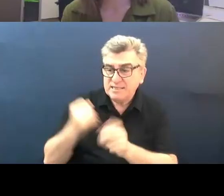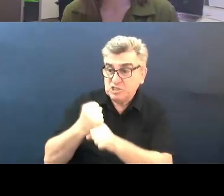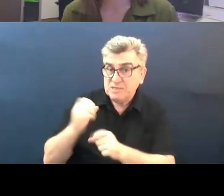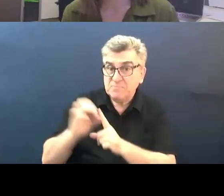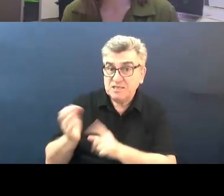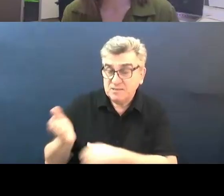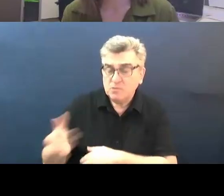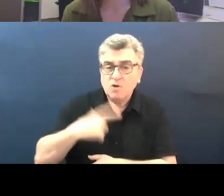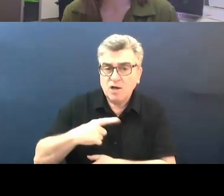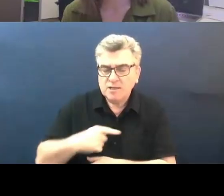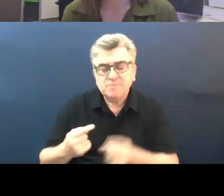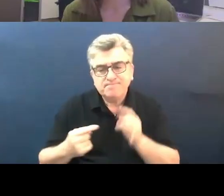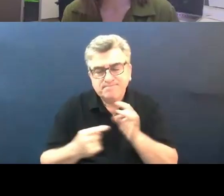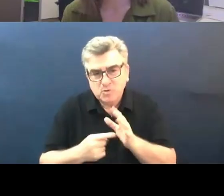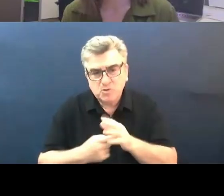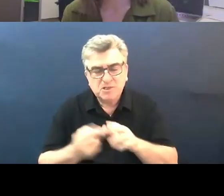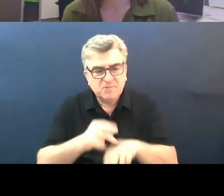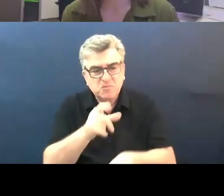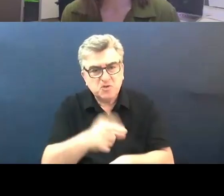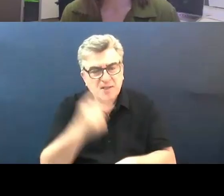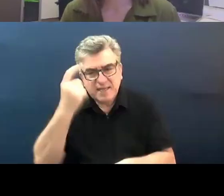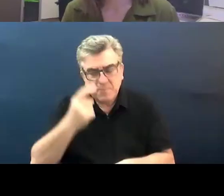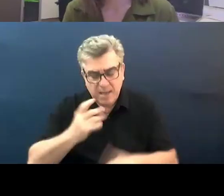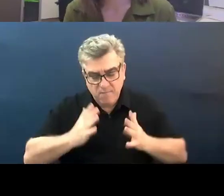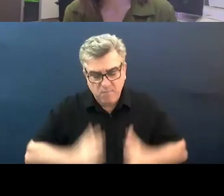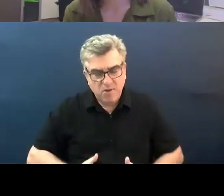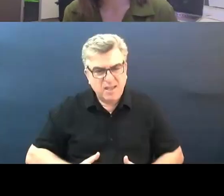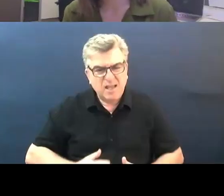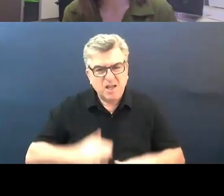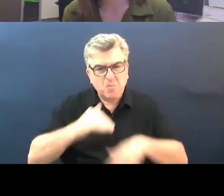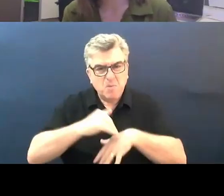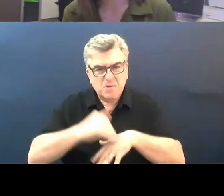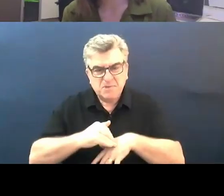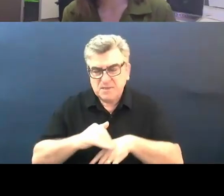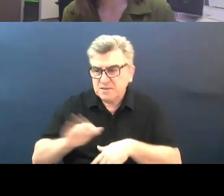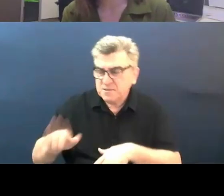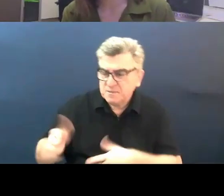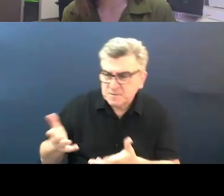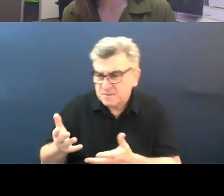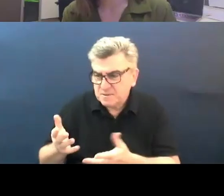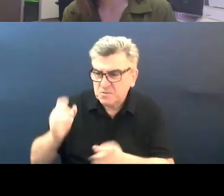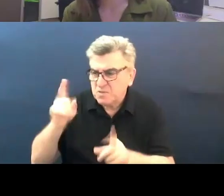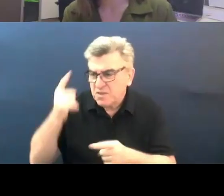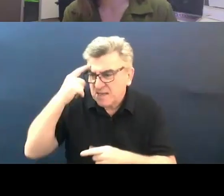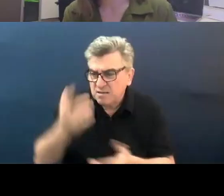thinking that there's some physical health things to think about as well to rule out. Anna: Thanks, Cathy.